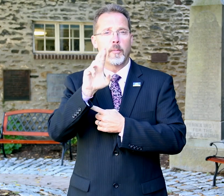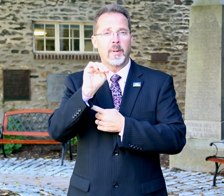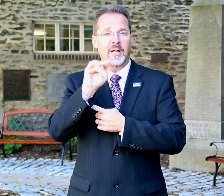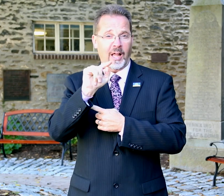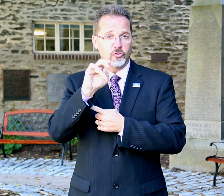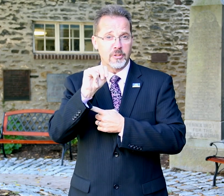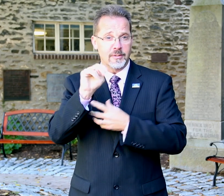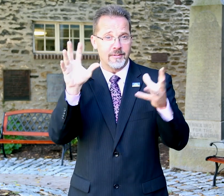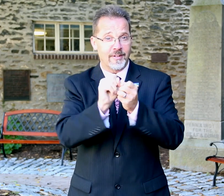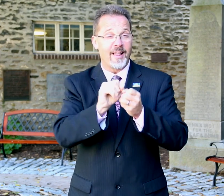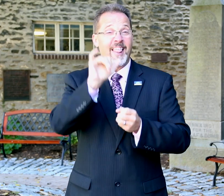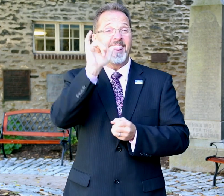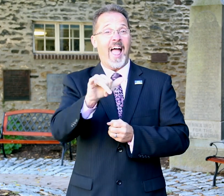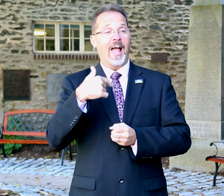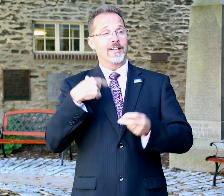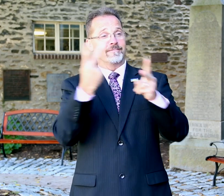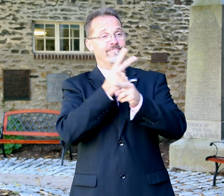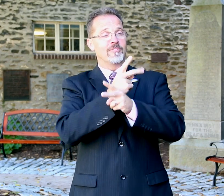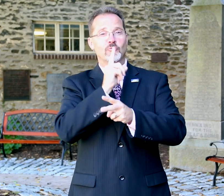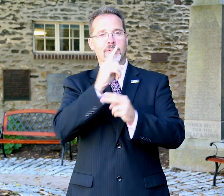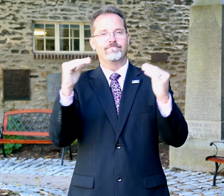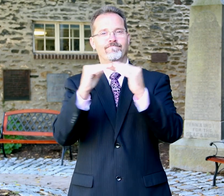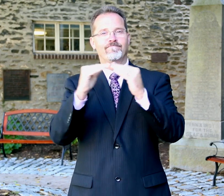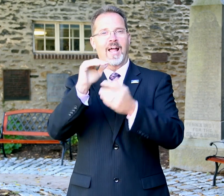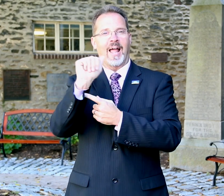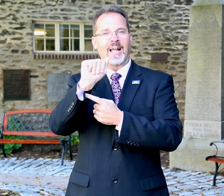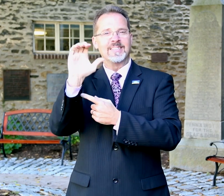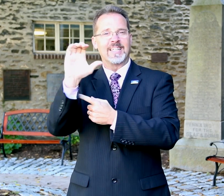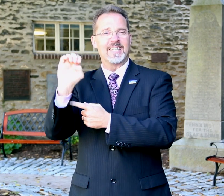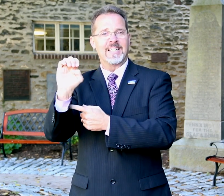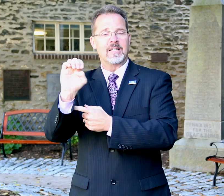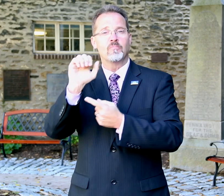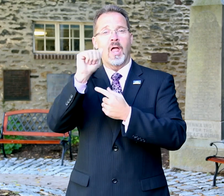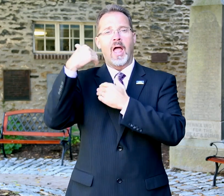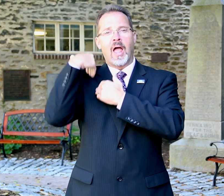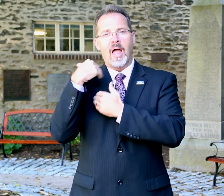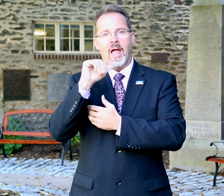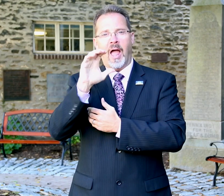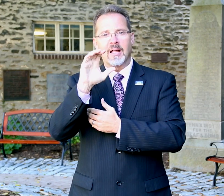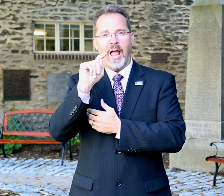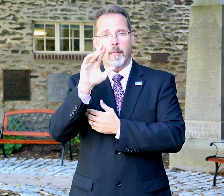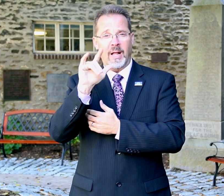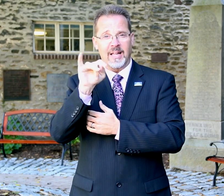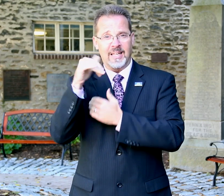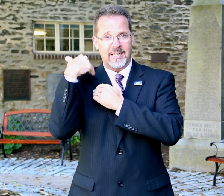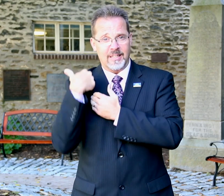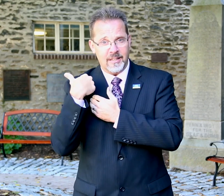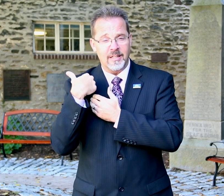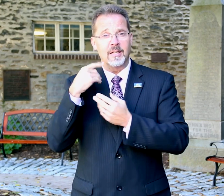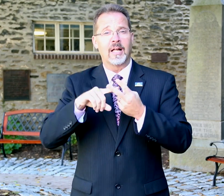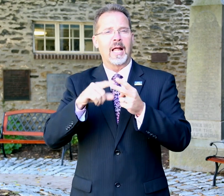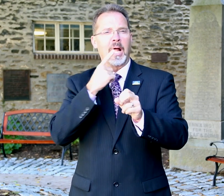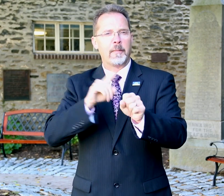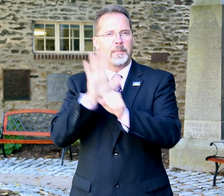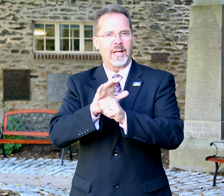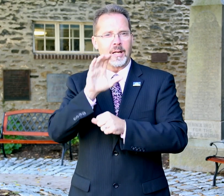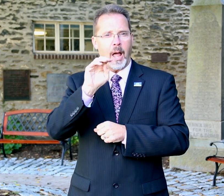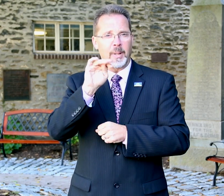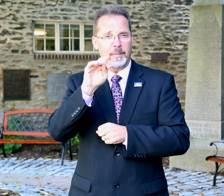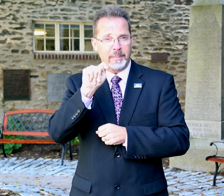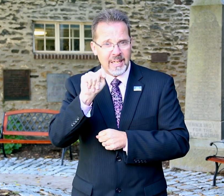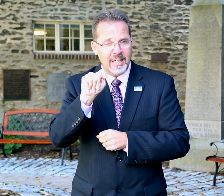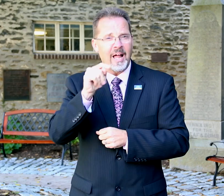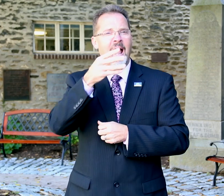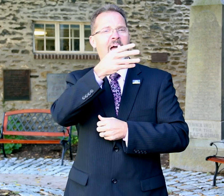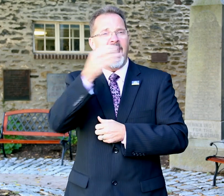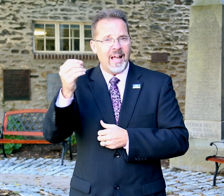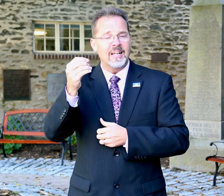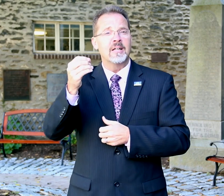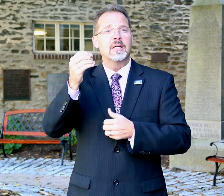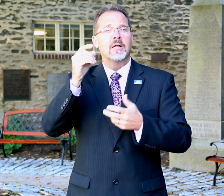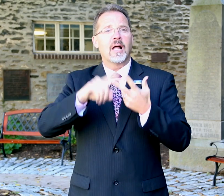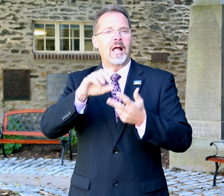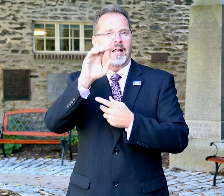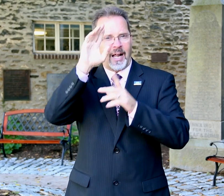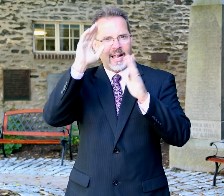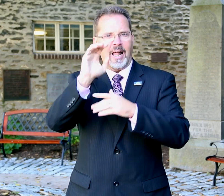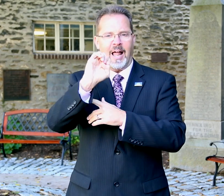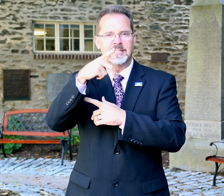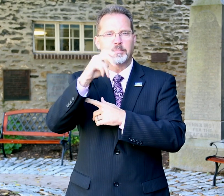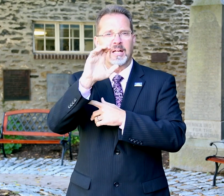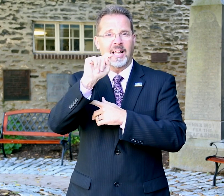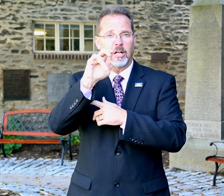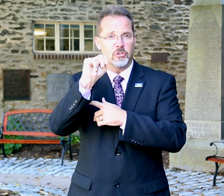Together, we figured really equals ACE! "A"=Accountability, "C"=Commitment, "E"=Expectation.